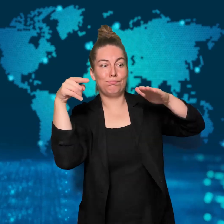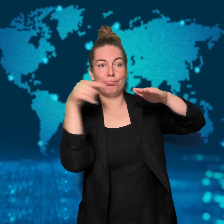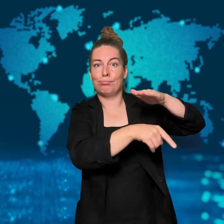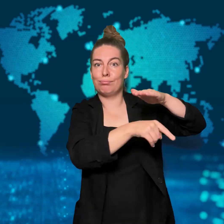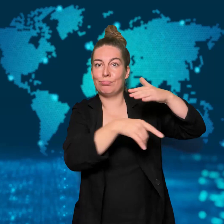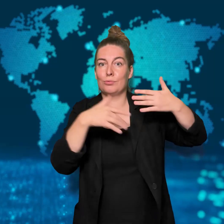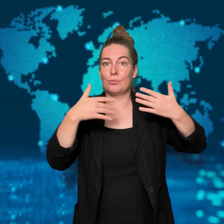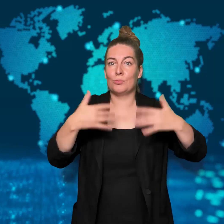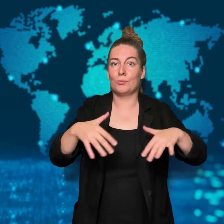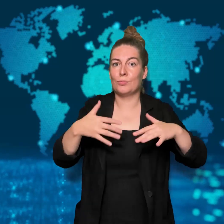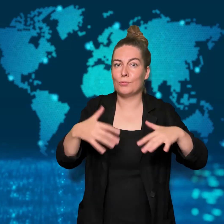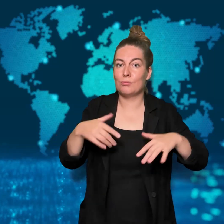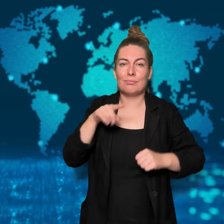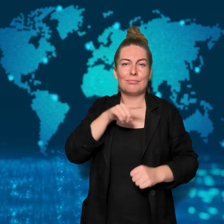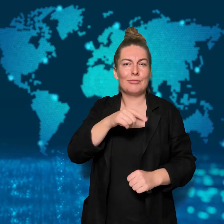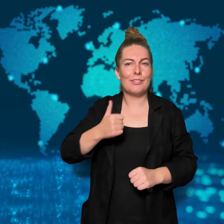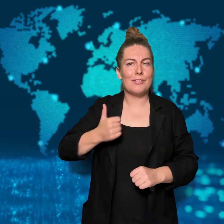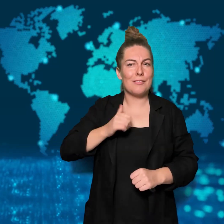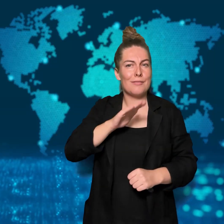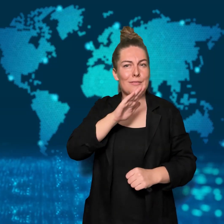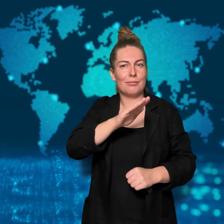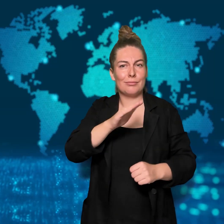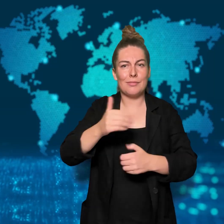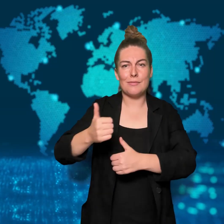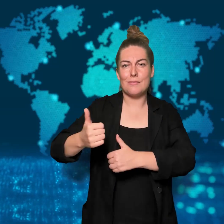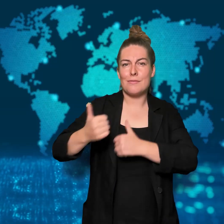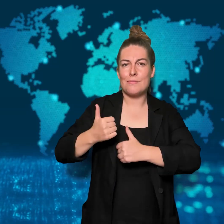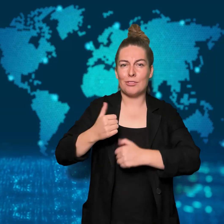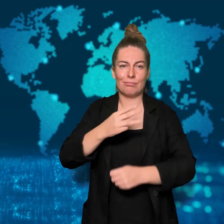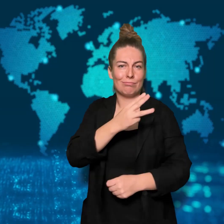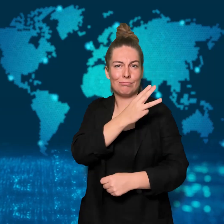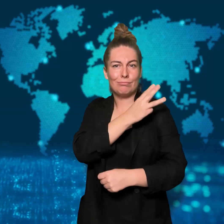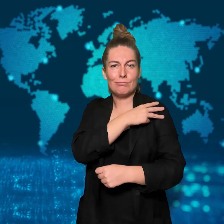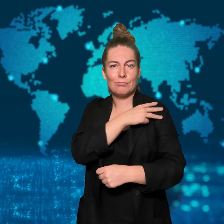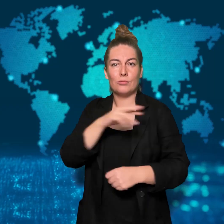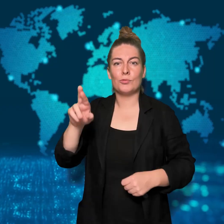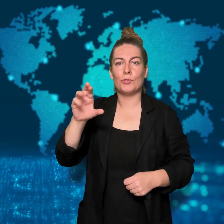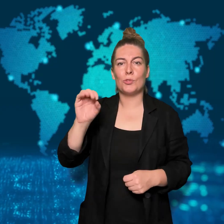in the South China Sea area.